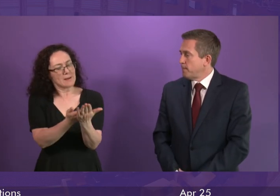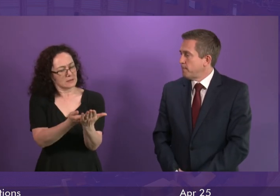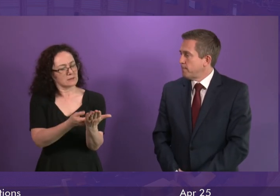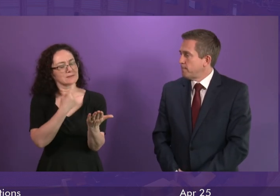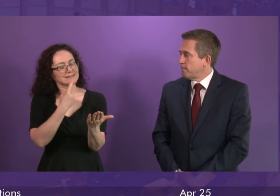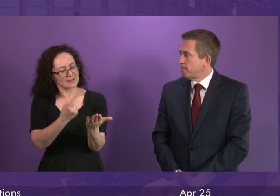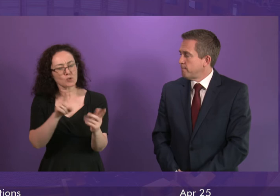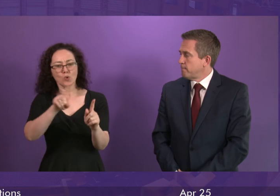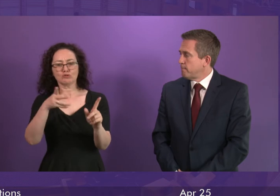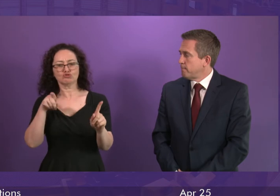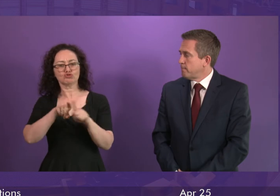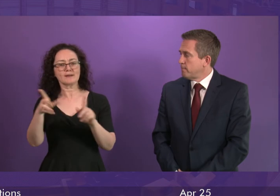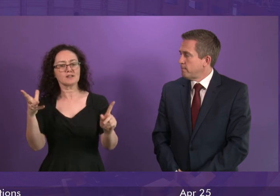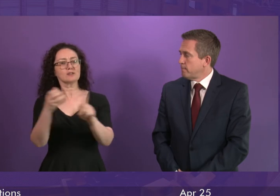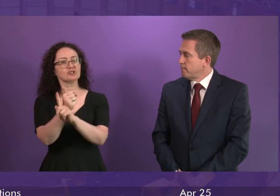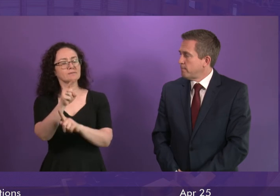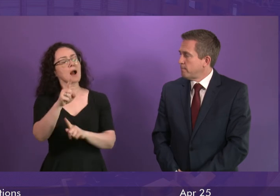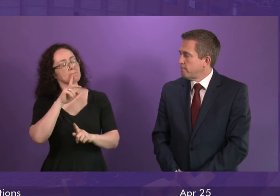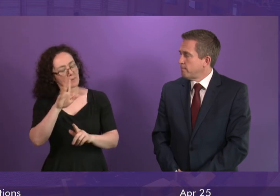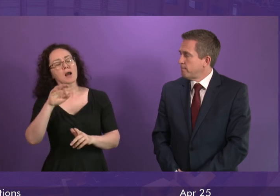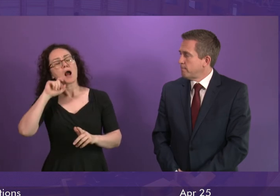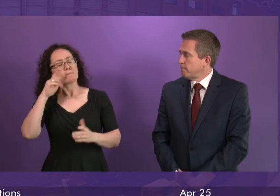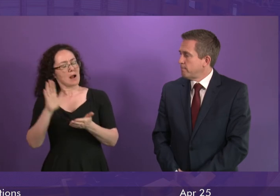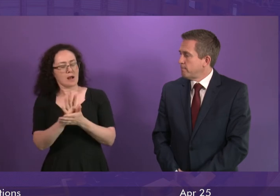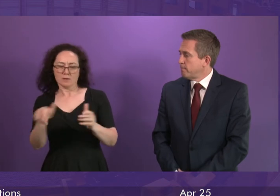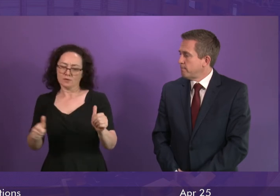bill is trying to achieve, I am 100 per cent behind that. I pay tribute to all those who